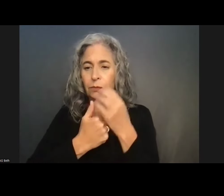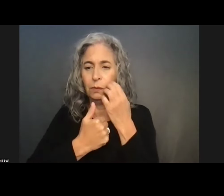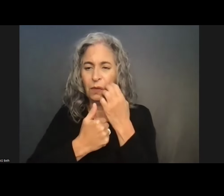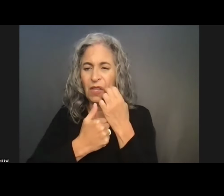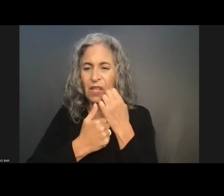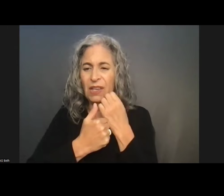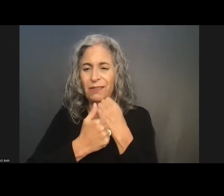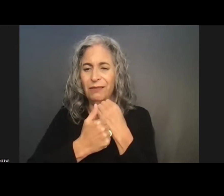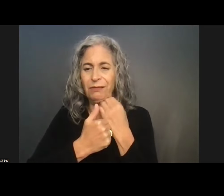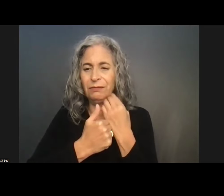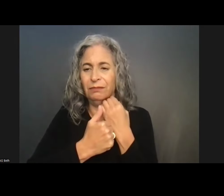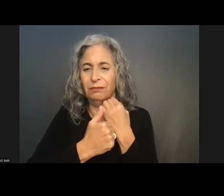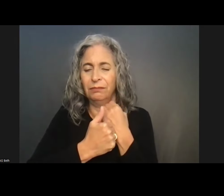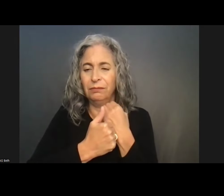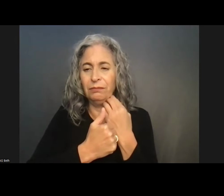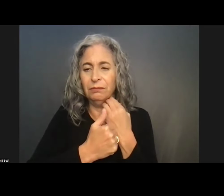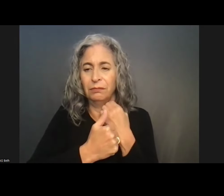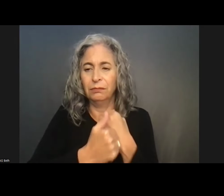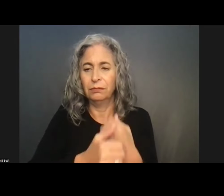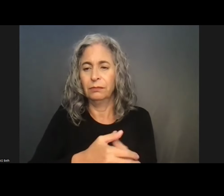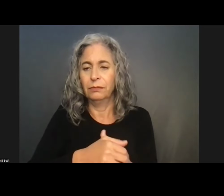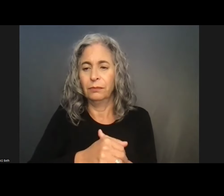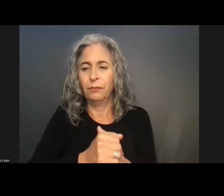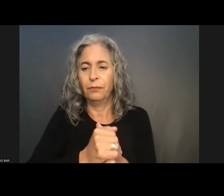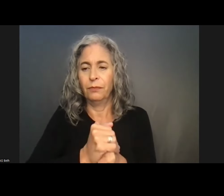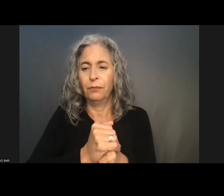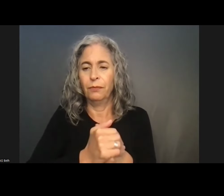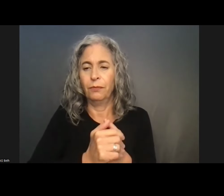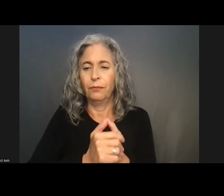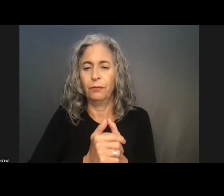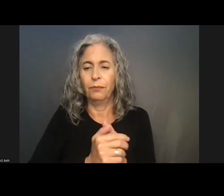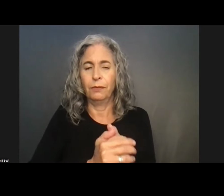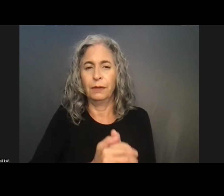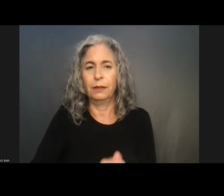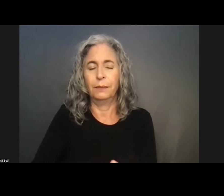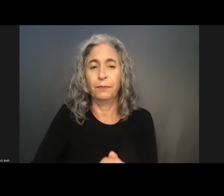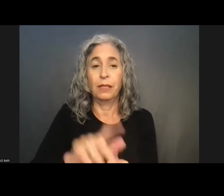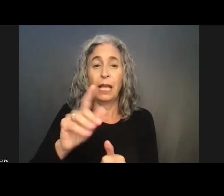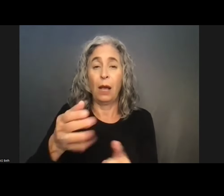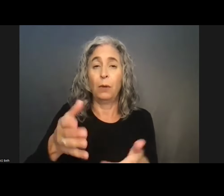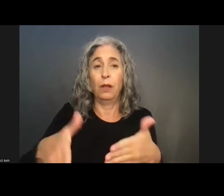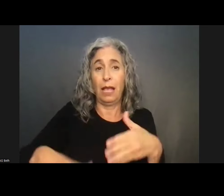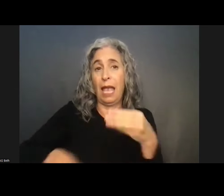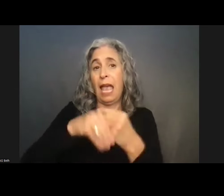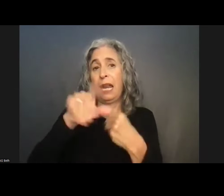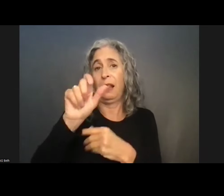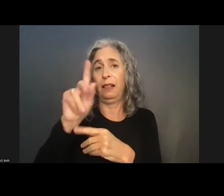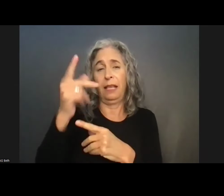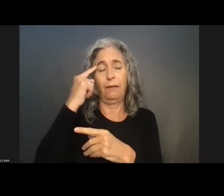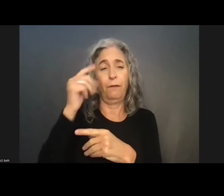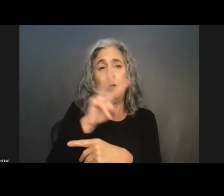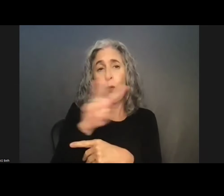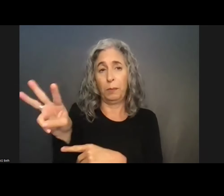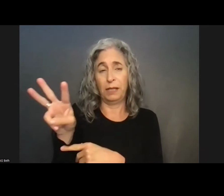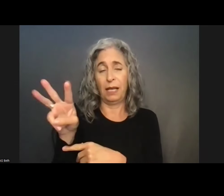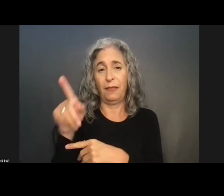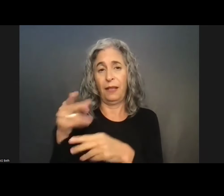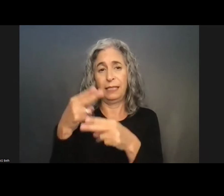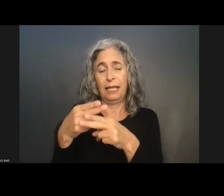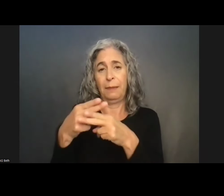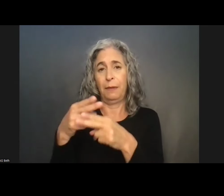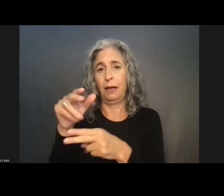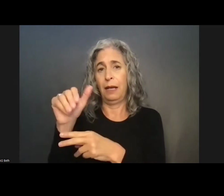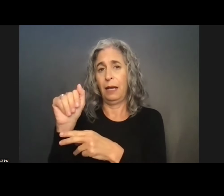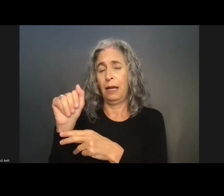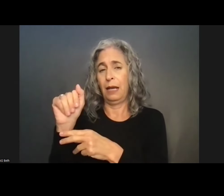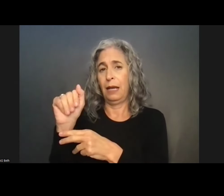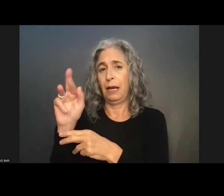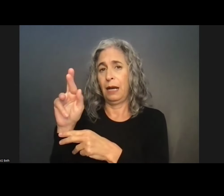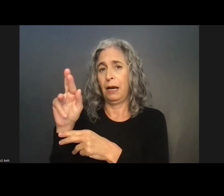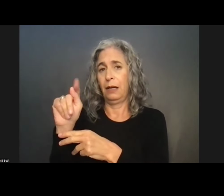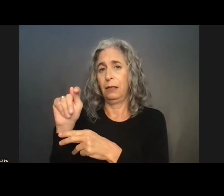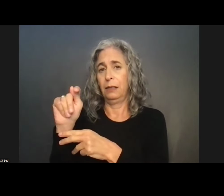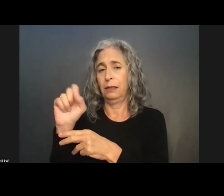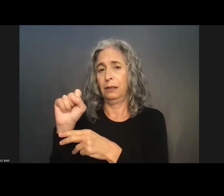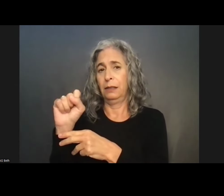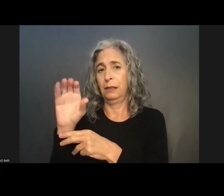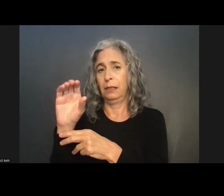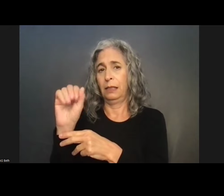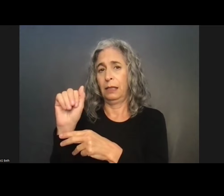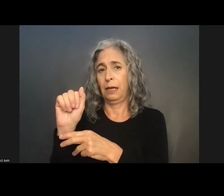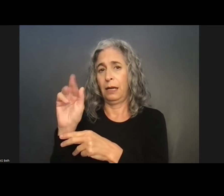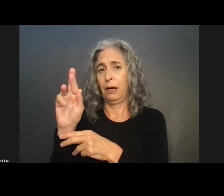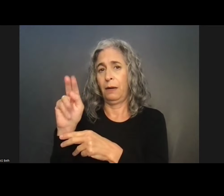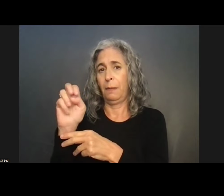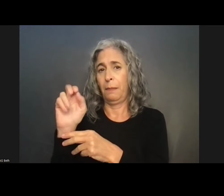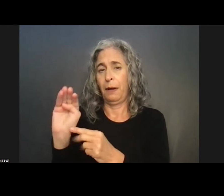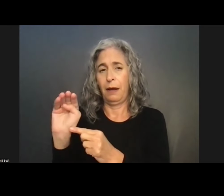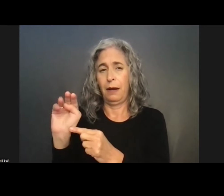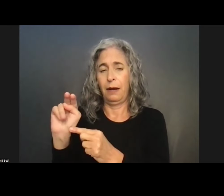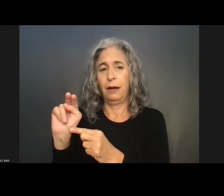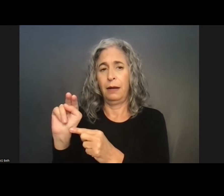link to a website which is called arts carbon -- right, yes, Darlene Shaw I see your comment there,